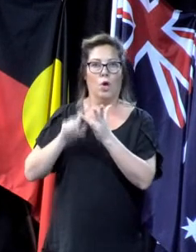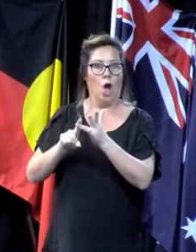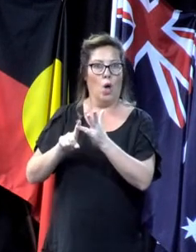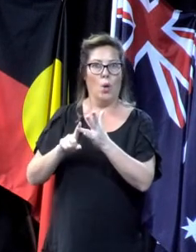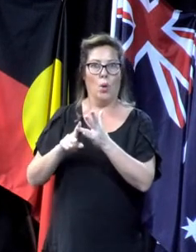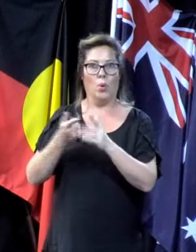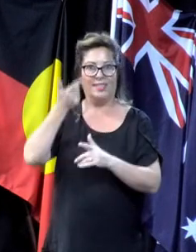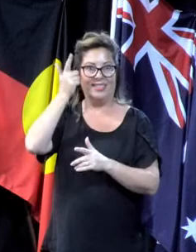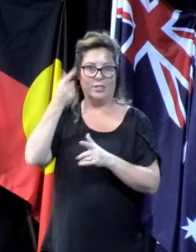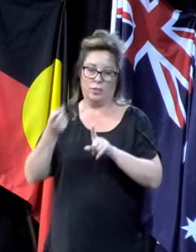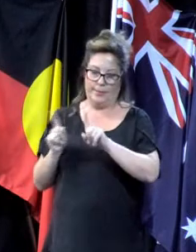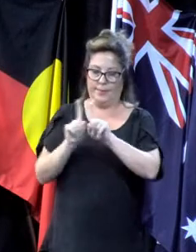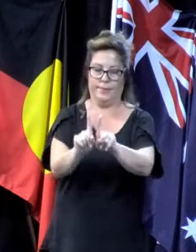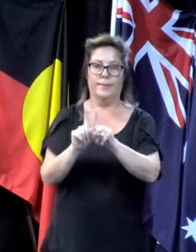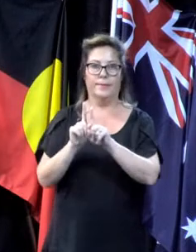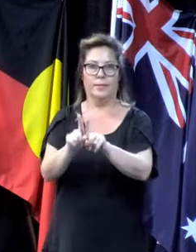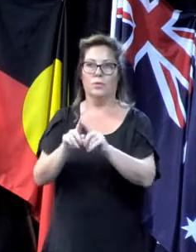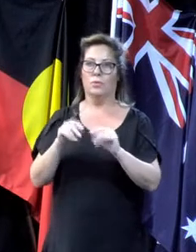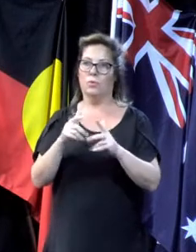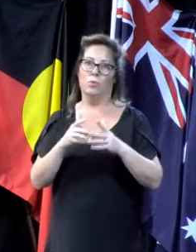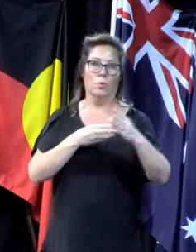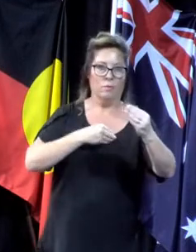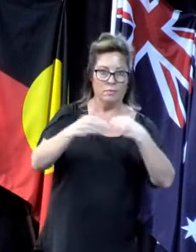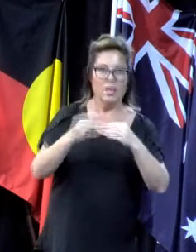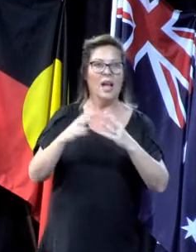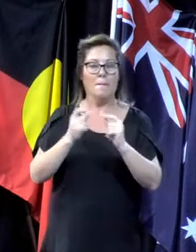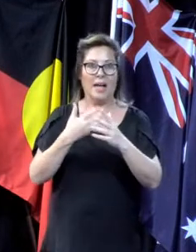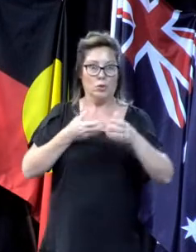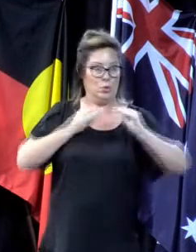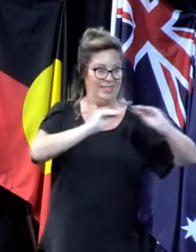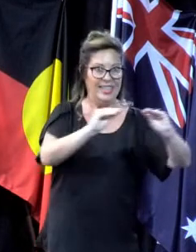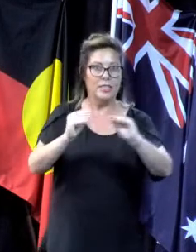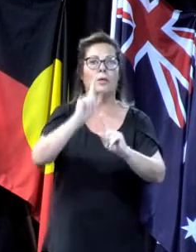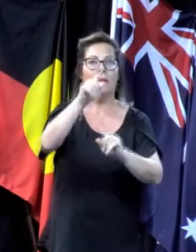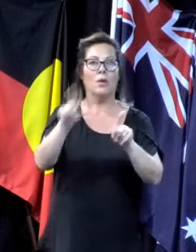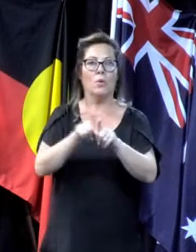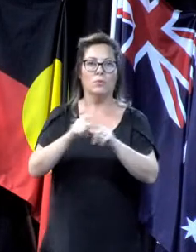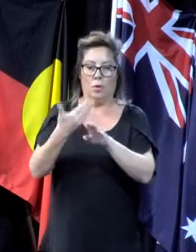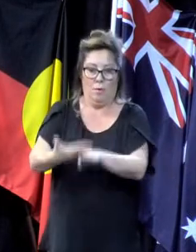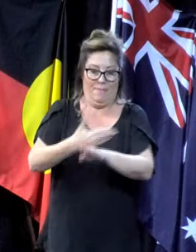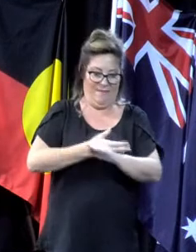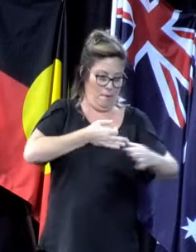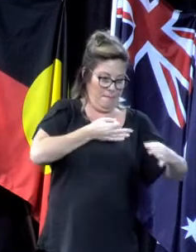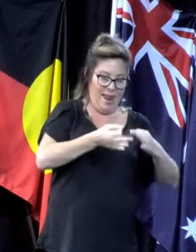co-assess and co-reflect. This would allow teachers to be able to personalize and attend to any learning